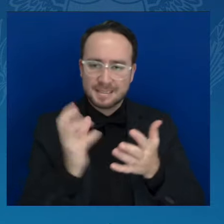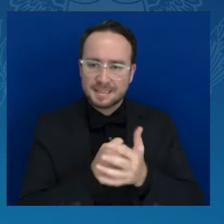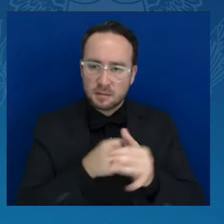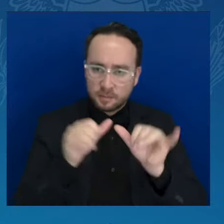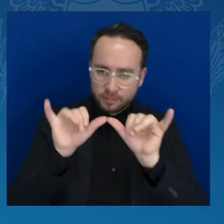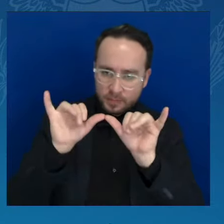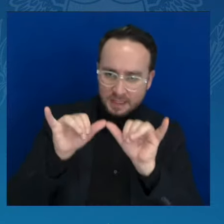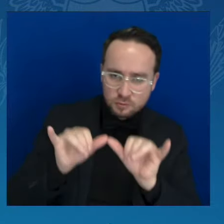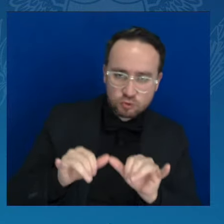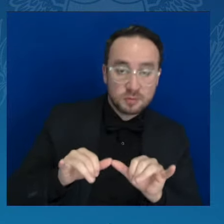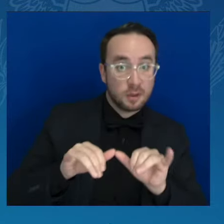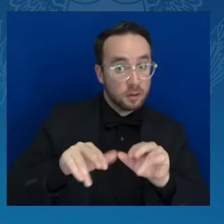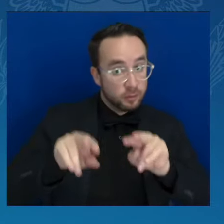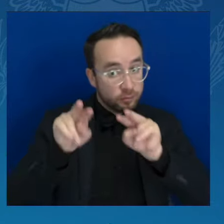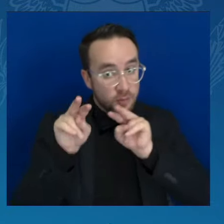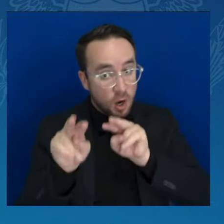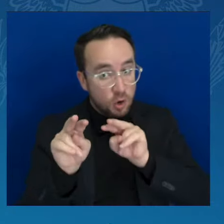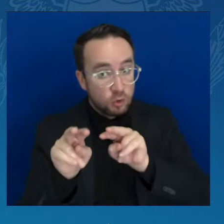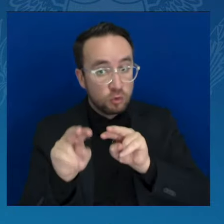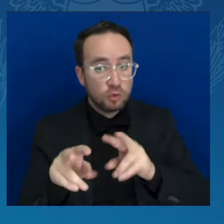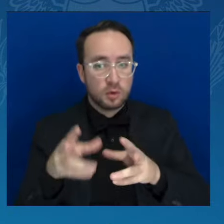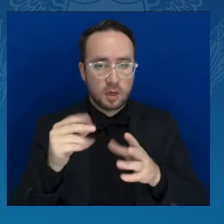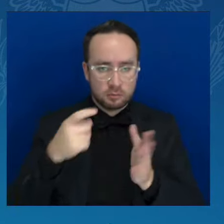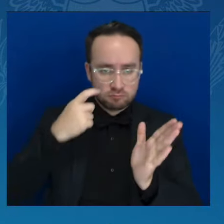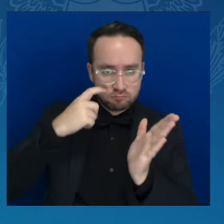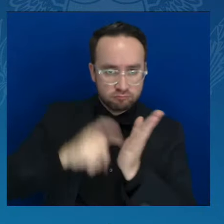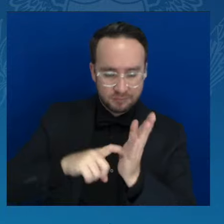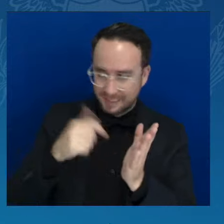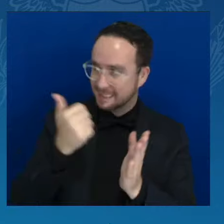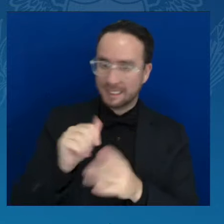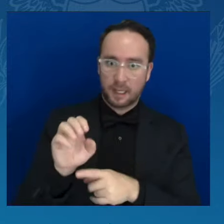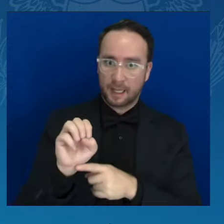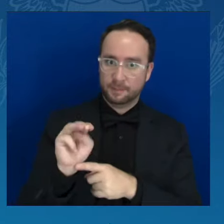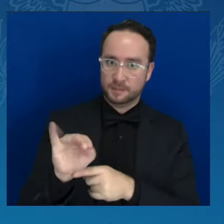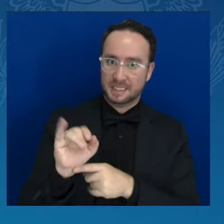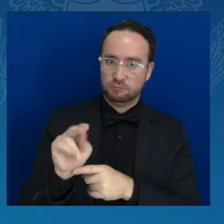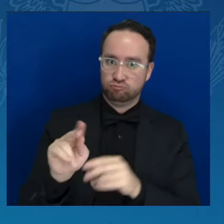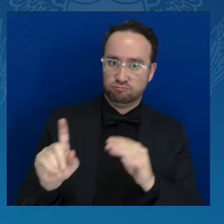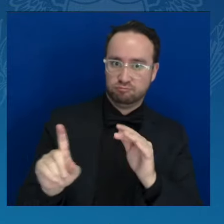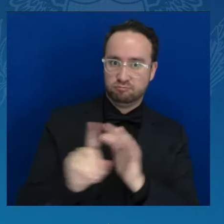on the International Space Station to detect more than 800 significant